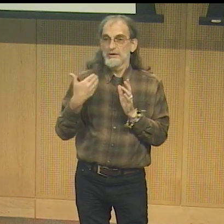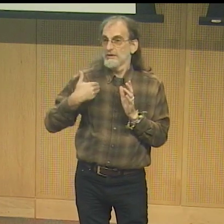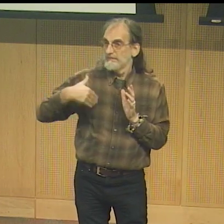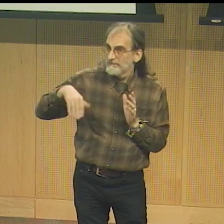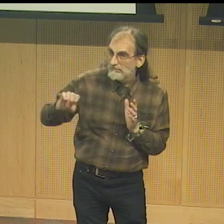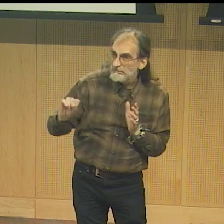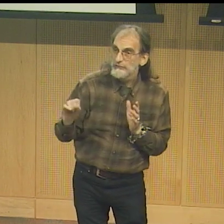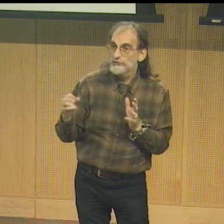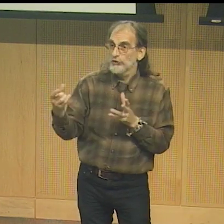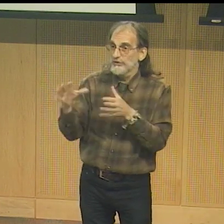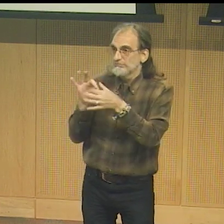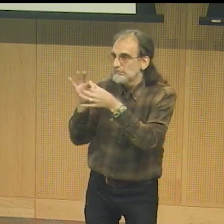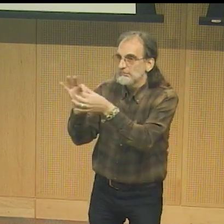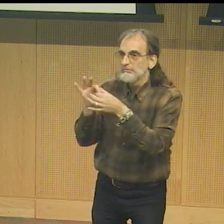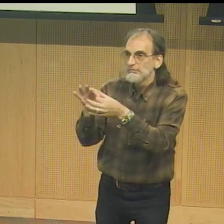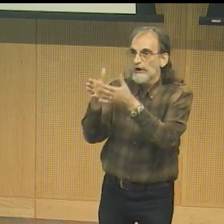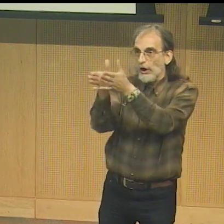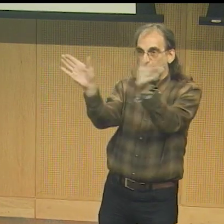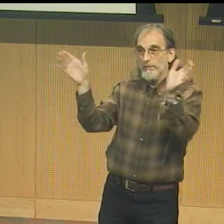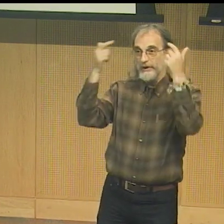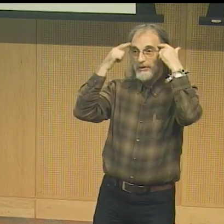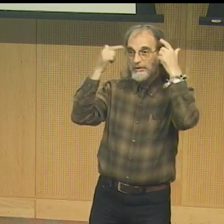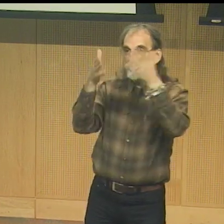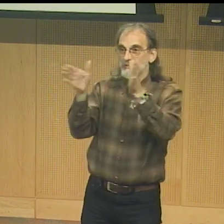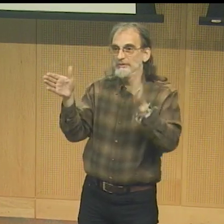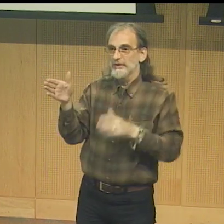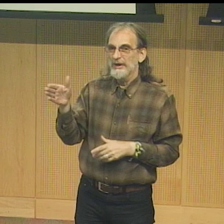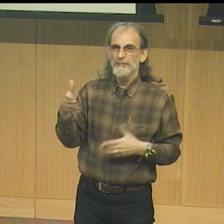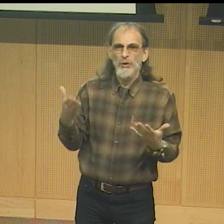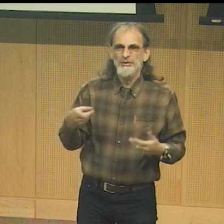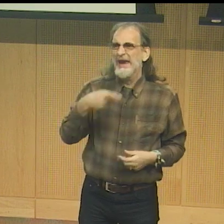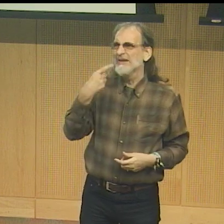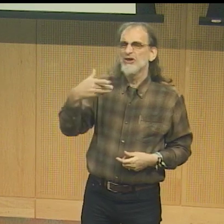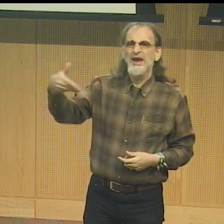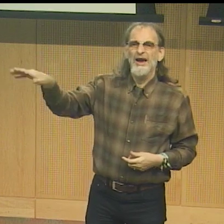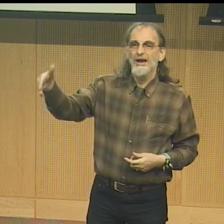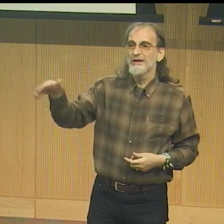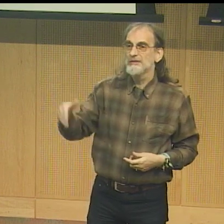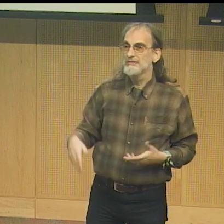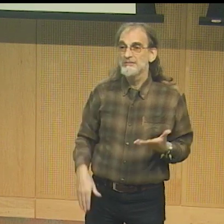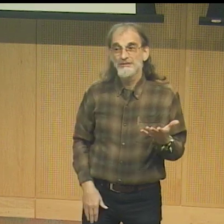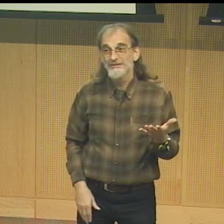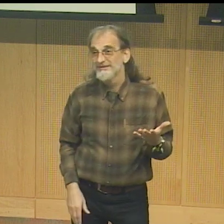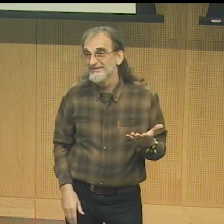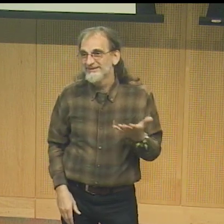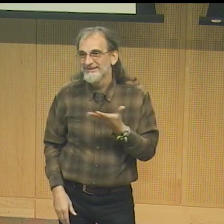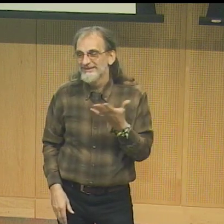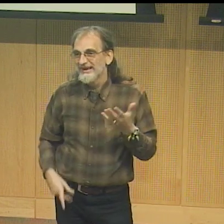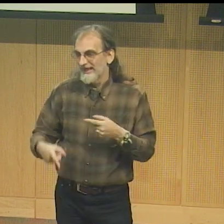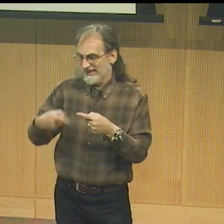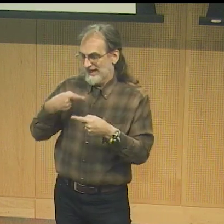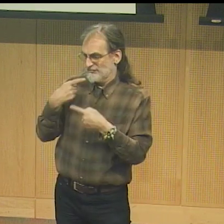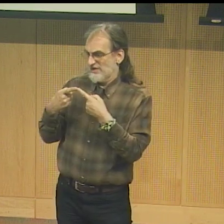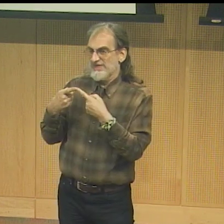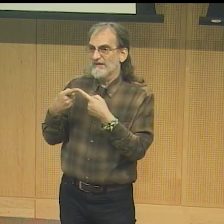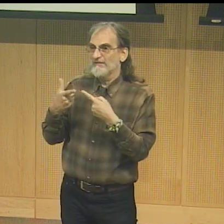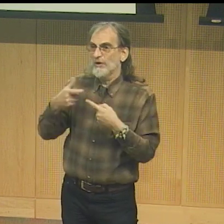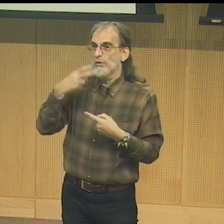in America. We have to keep an open mind while doing that. We can't say, "Oh, those African Americans, their "culture is hearing.